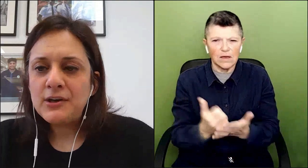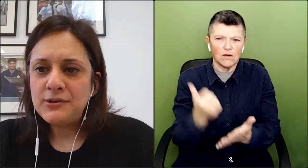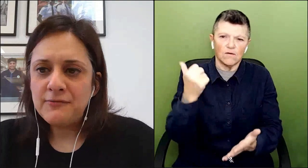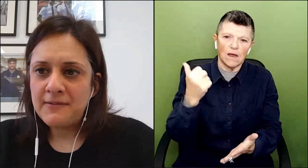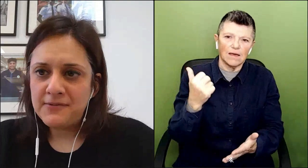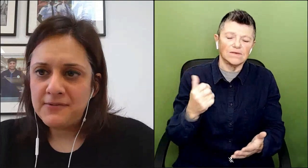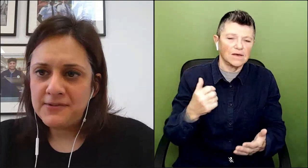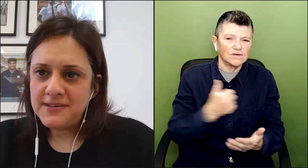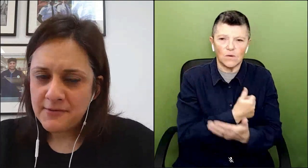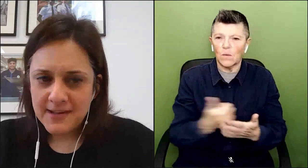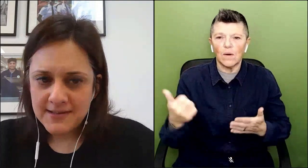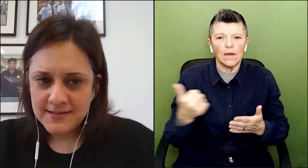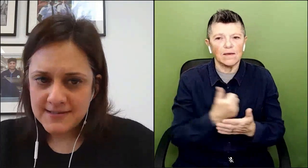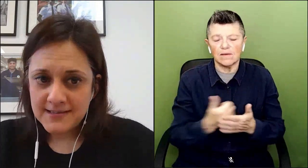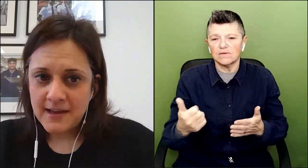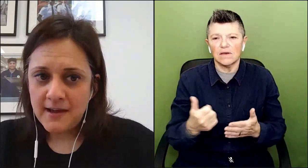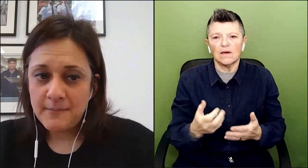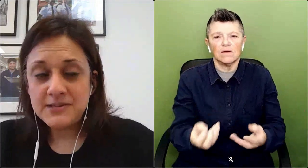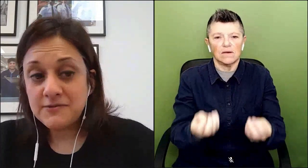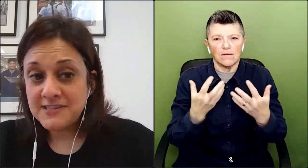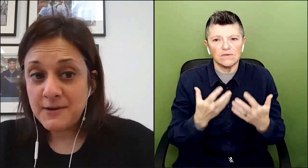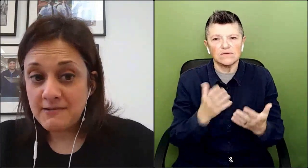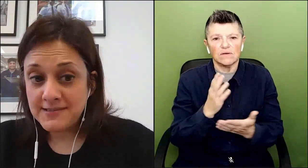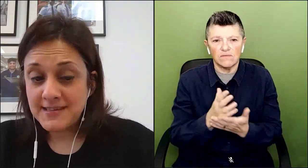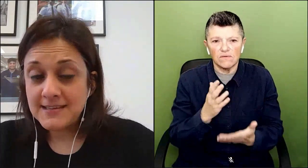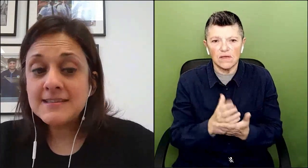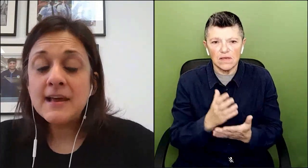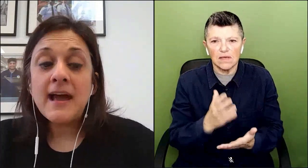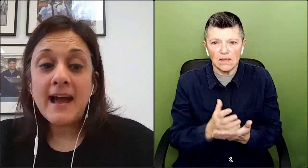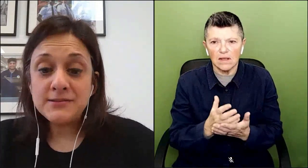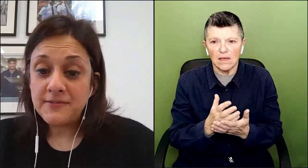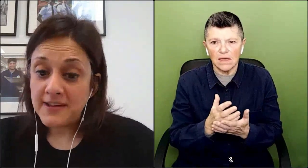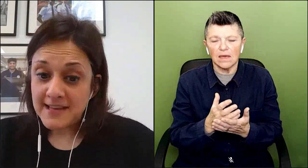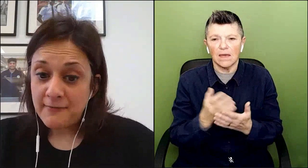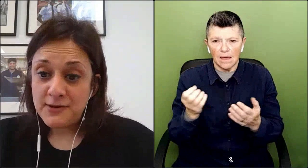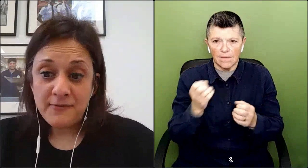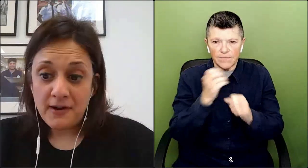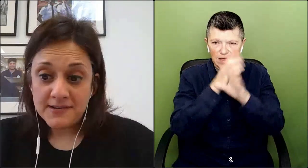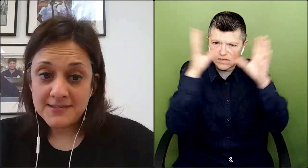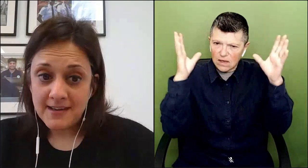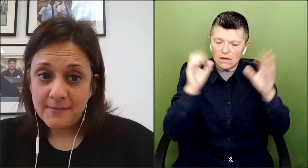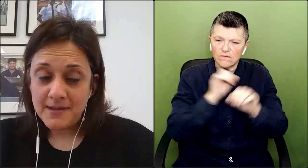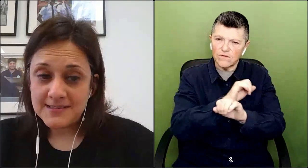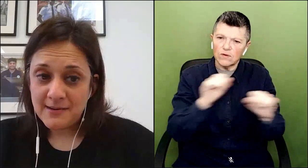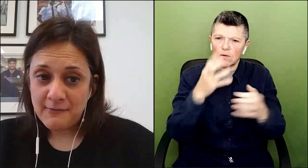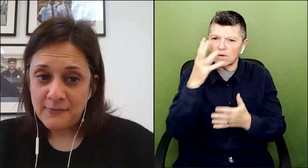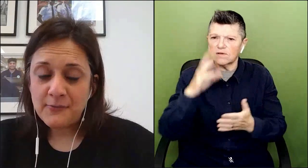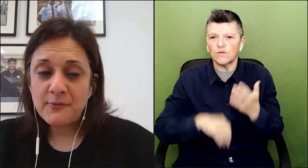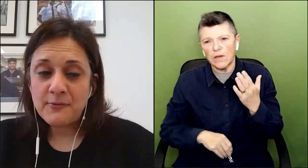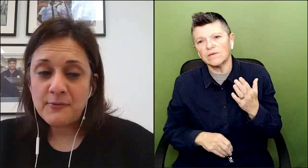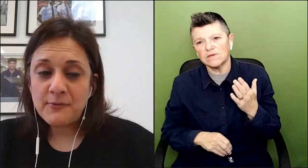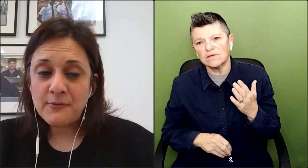You've given us a real insight into your experiences, and as ever, you've asked insightful questions.